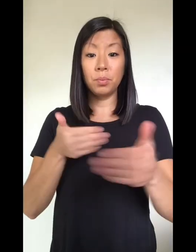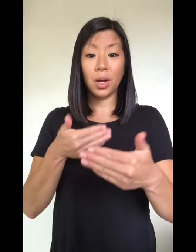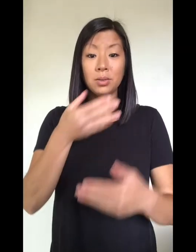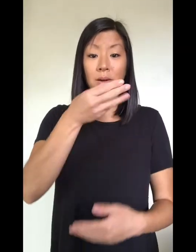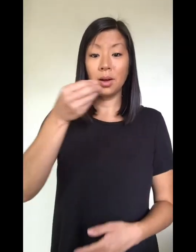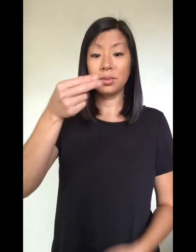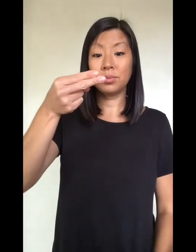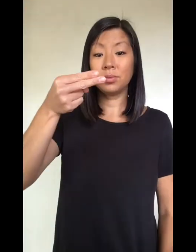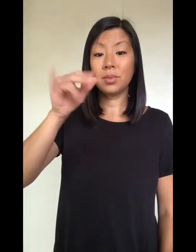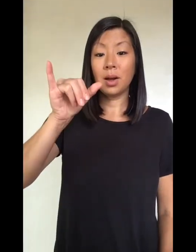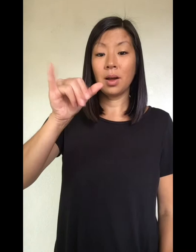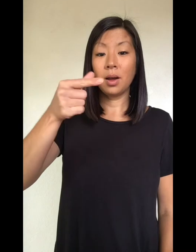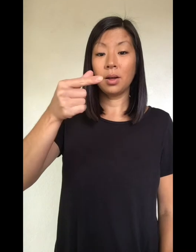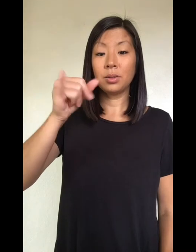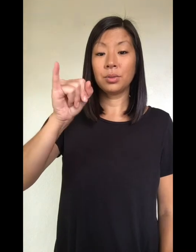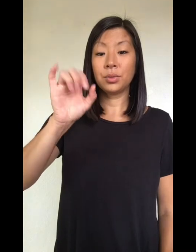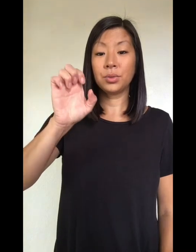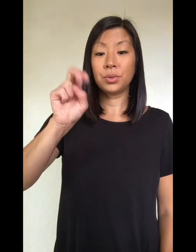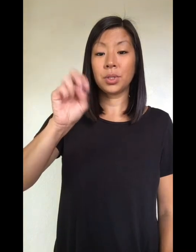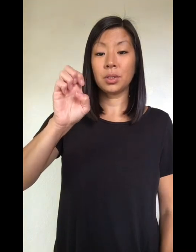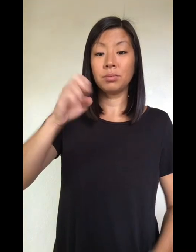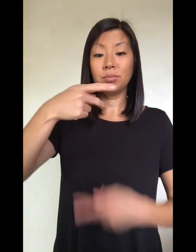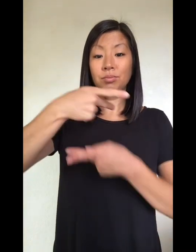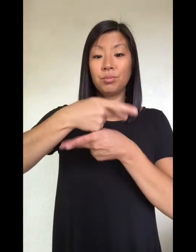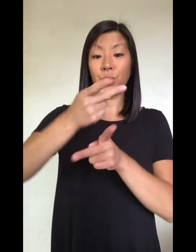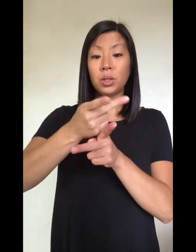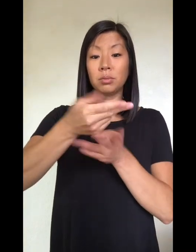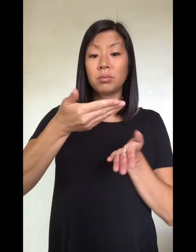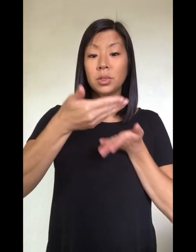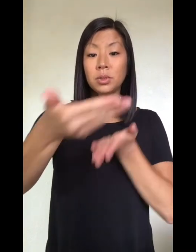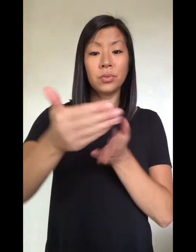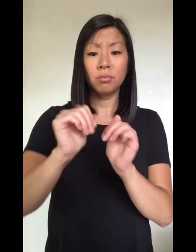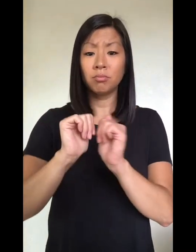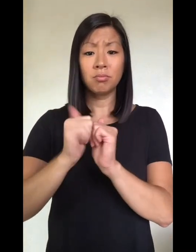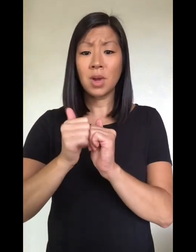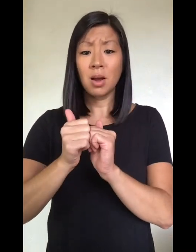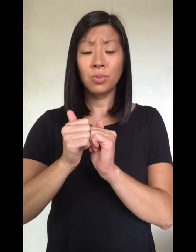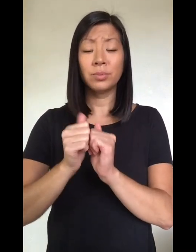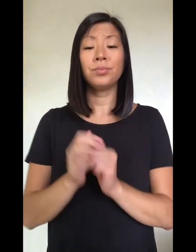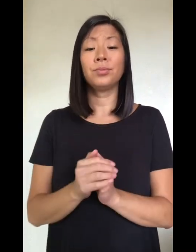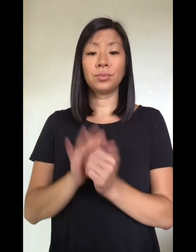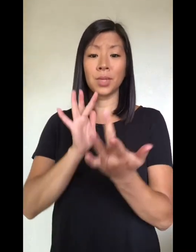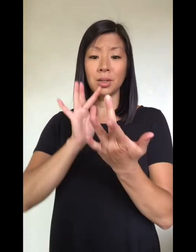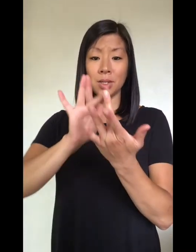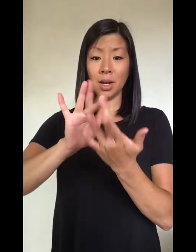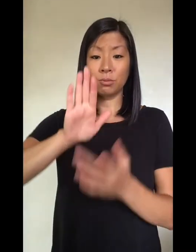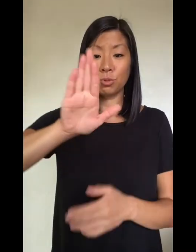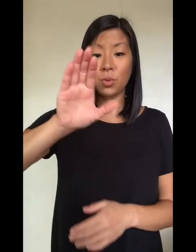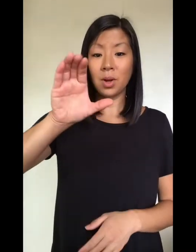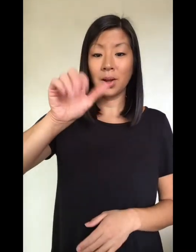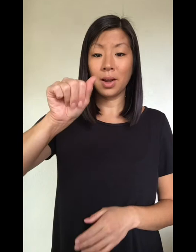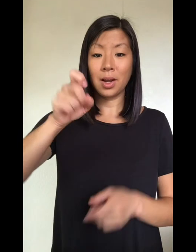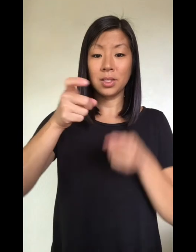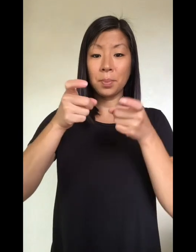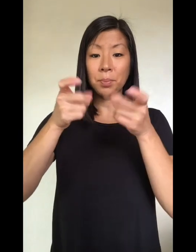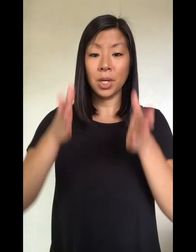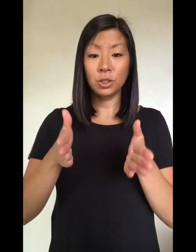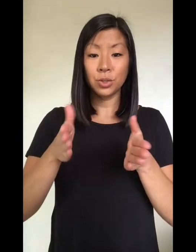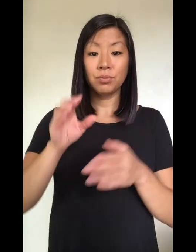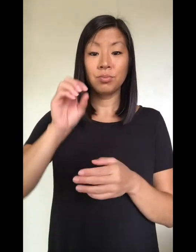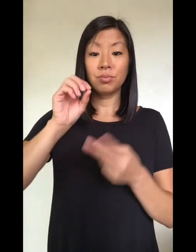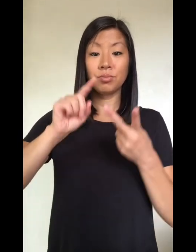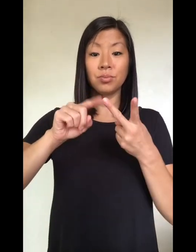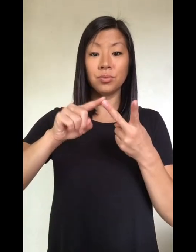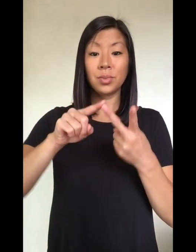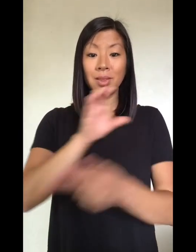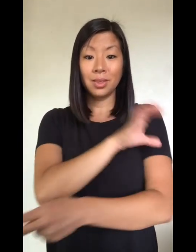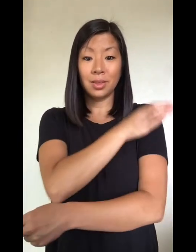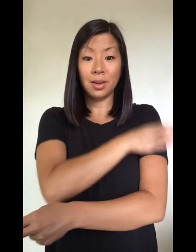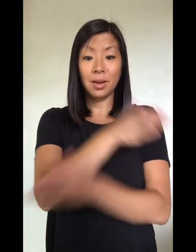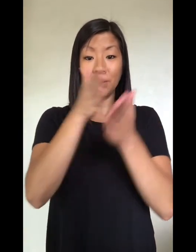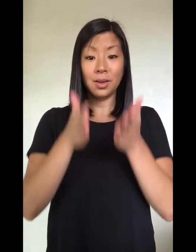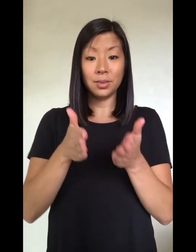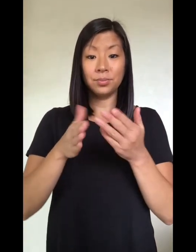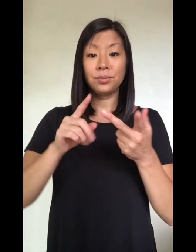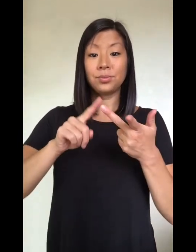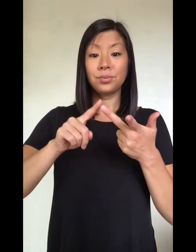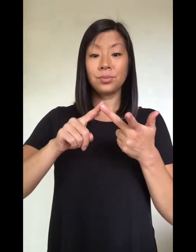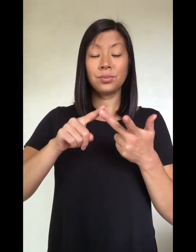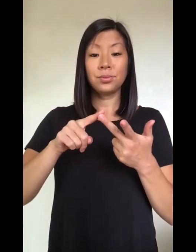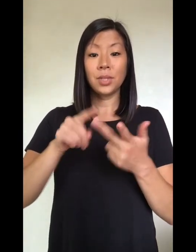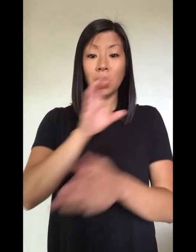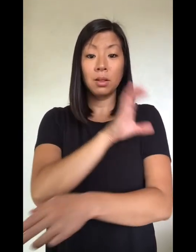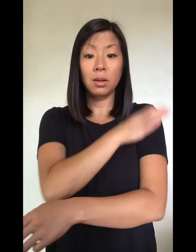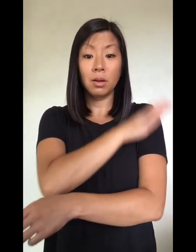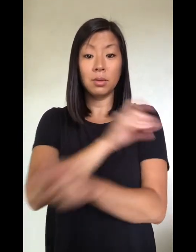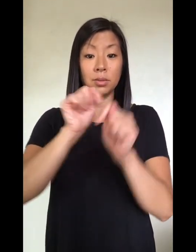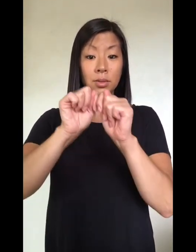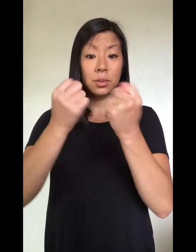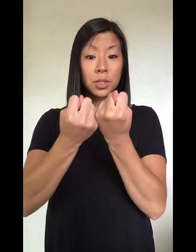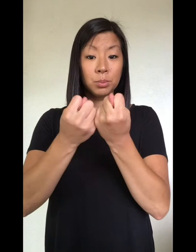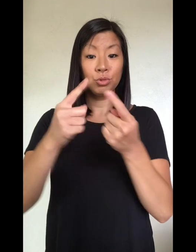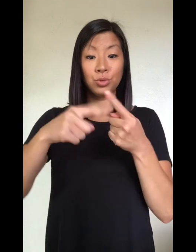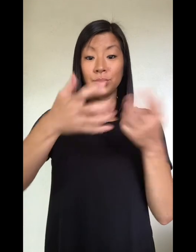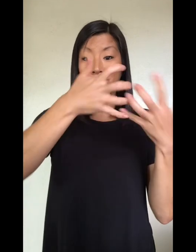For food box and hygiene product delivery, please contact your case manager, clinician or clinical team